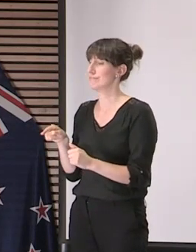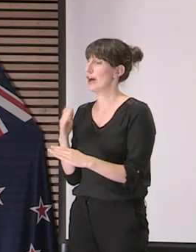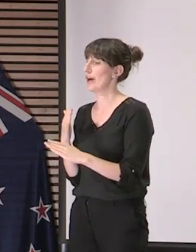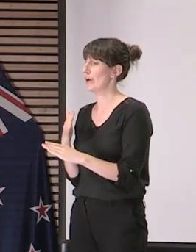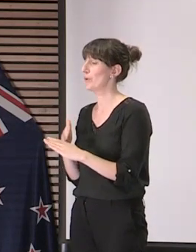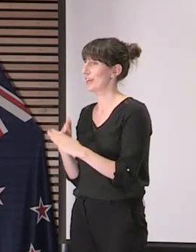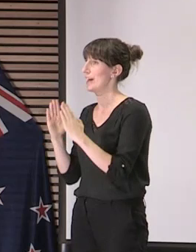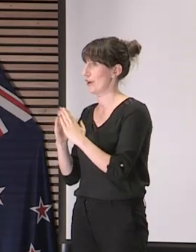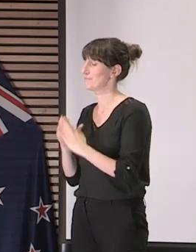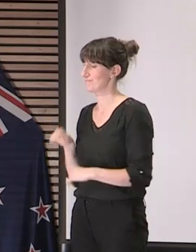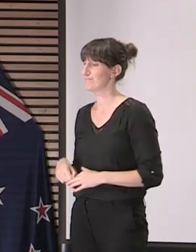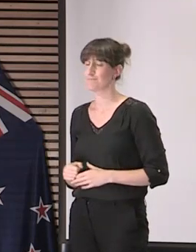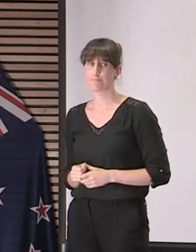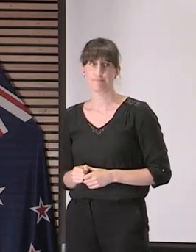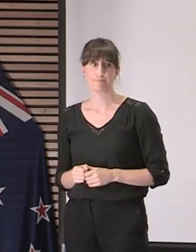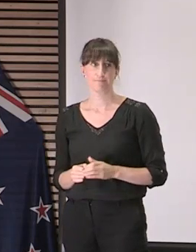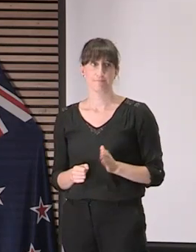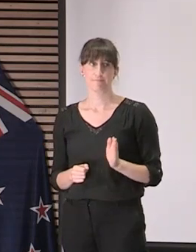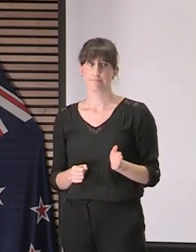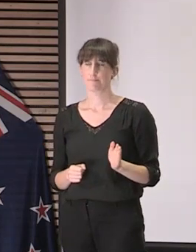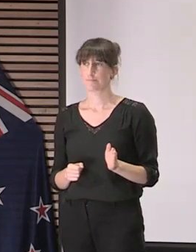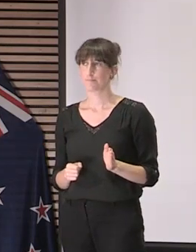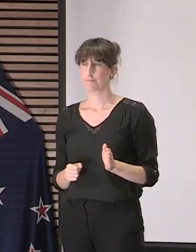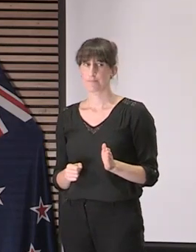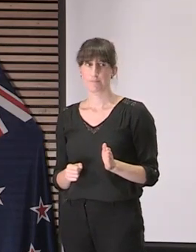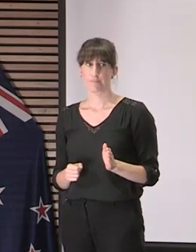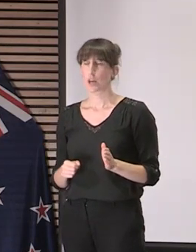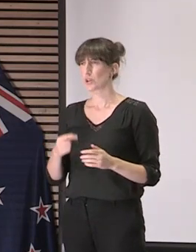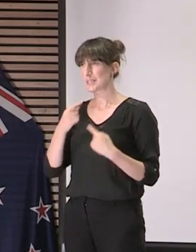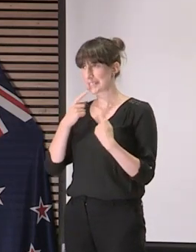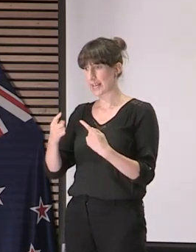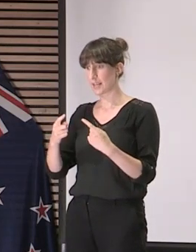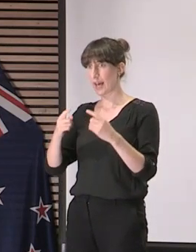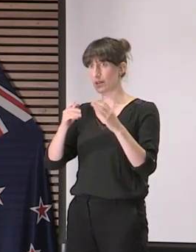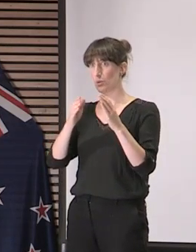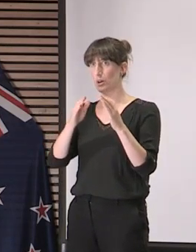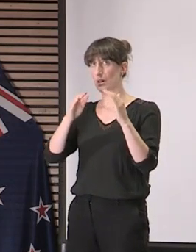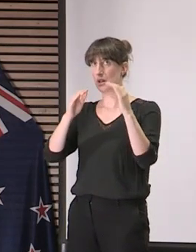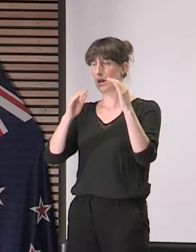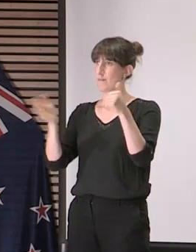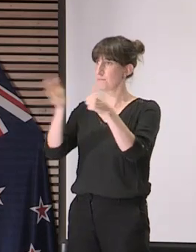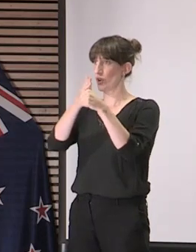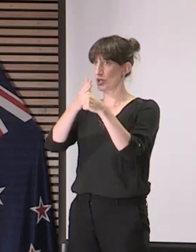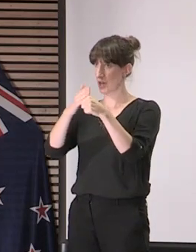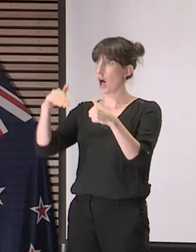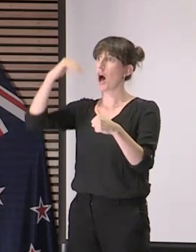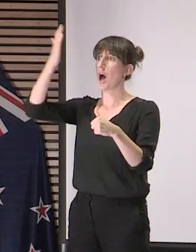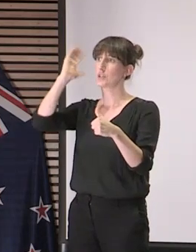public servants in Wellington at the moment working from home. Just on the rollout, you